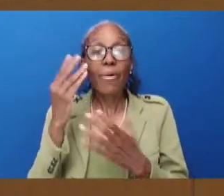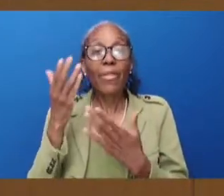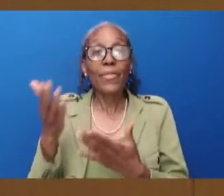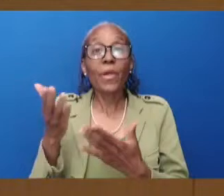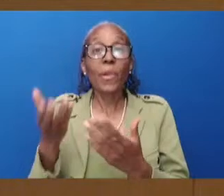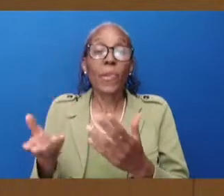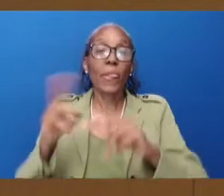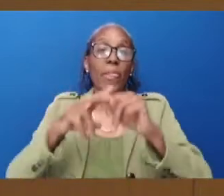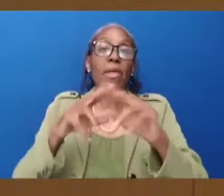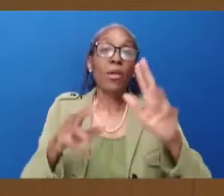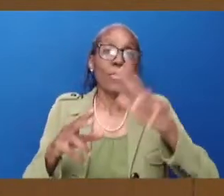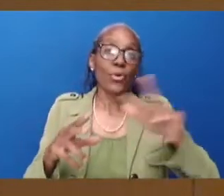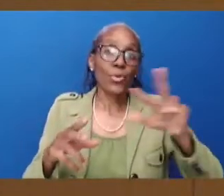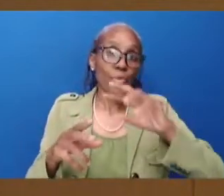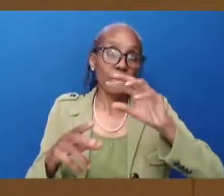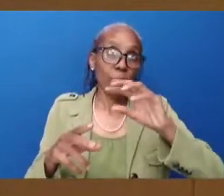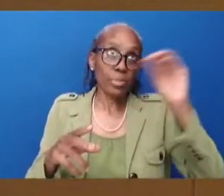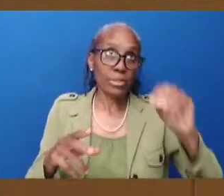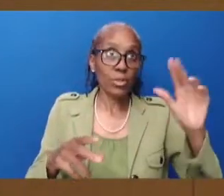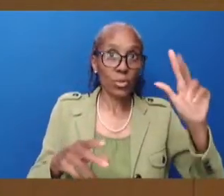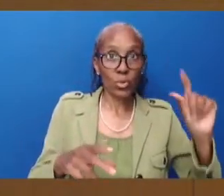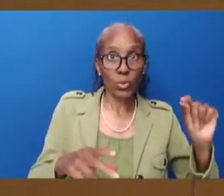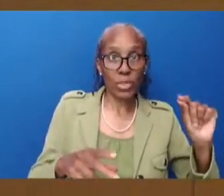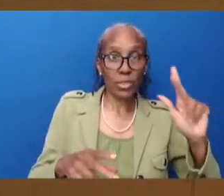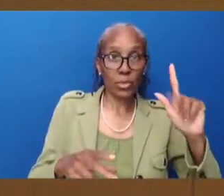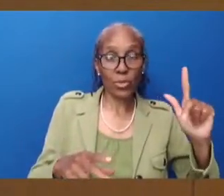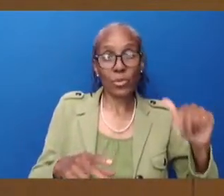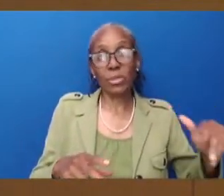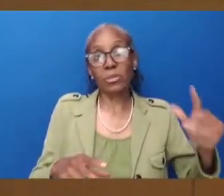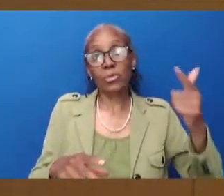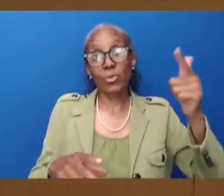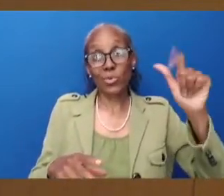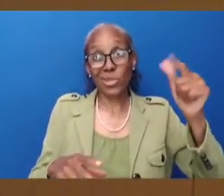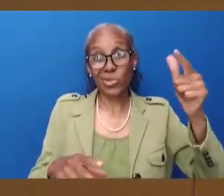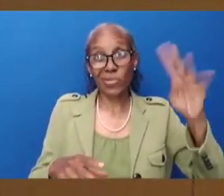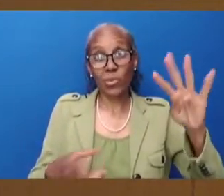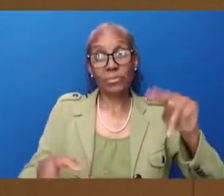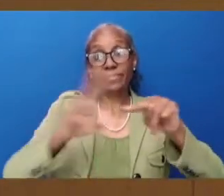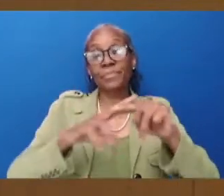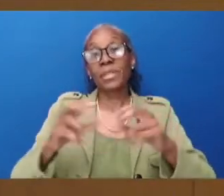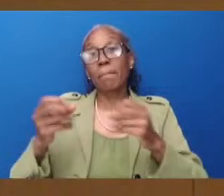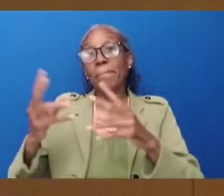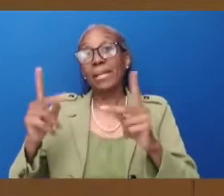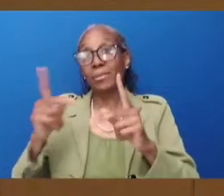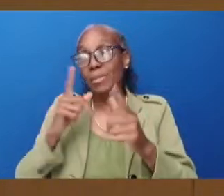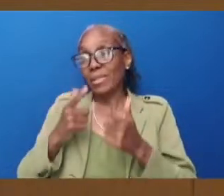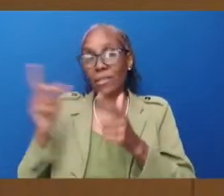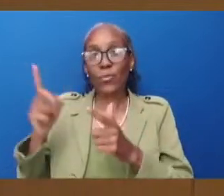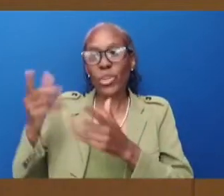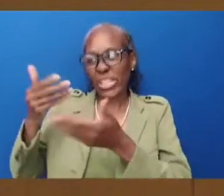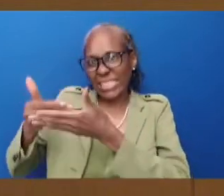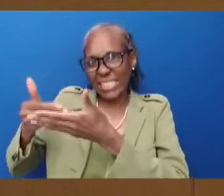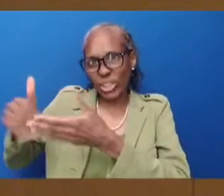MOST IMPORTANTLY, UNSHELTERED